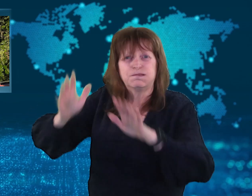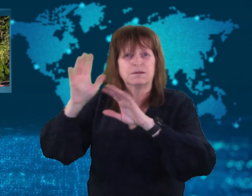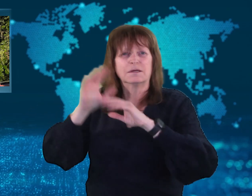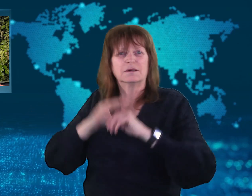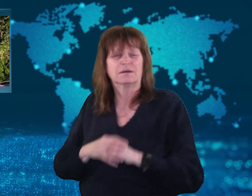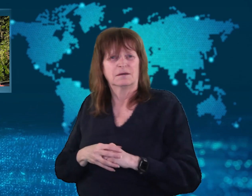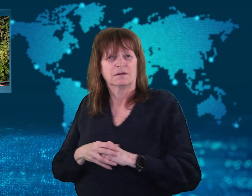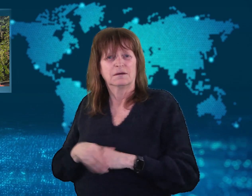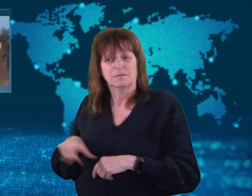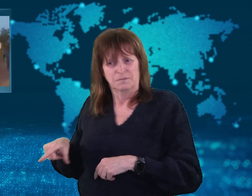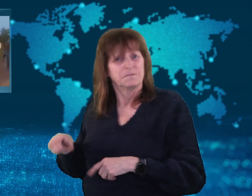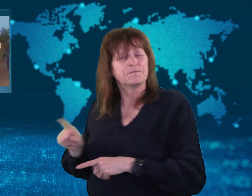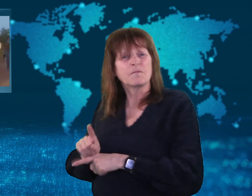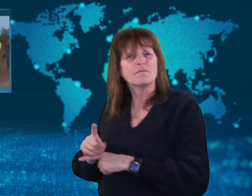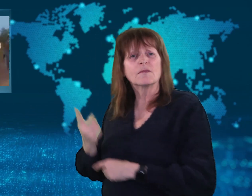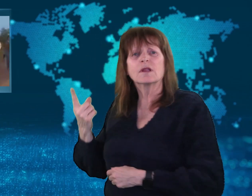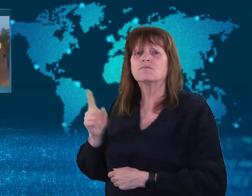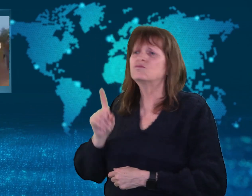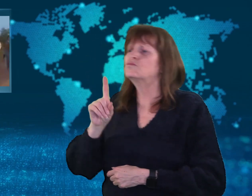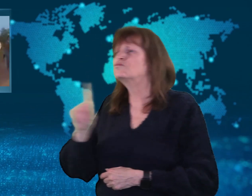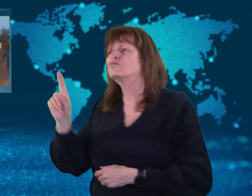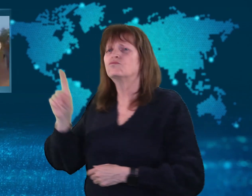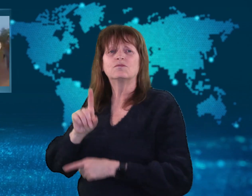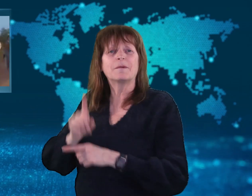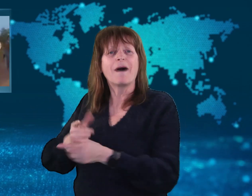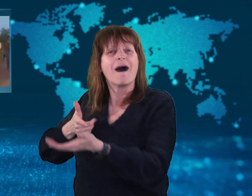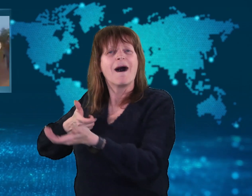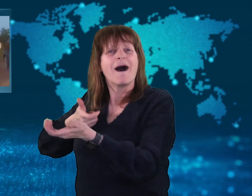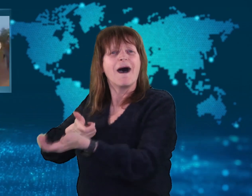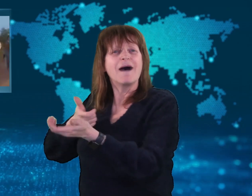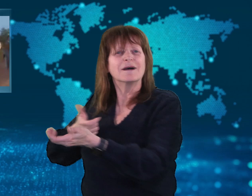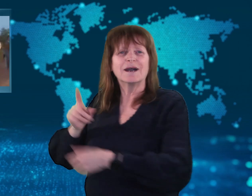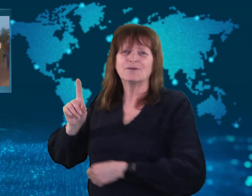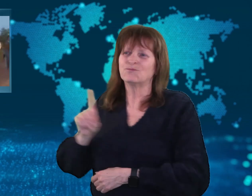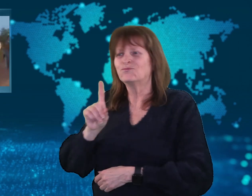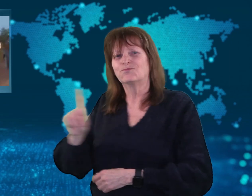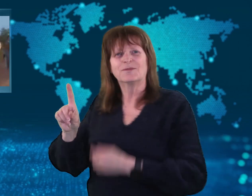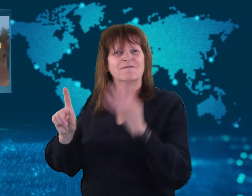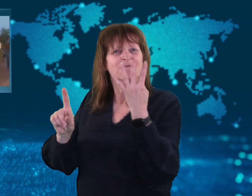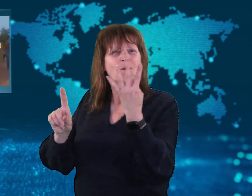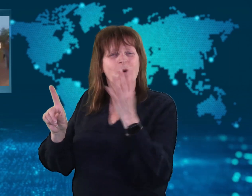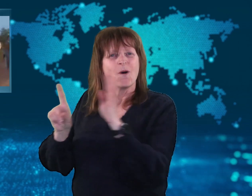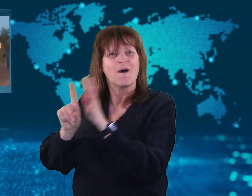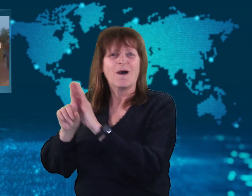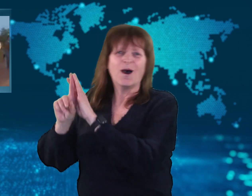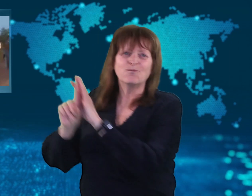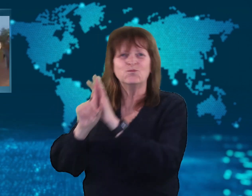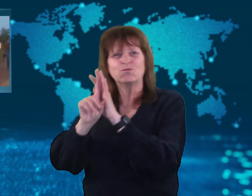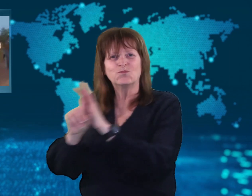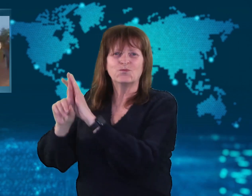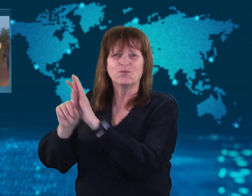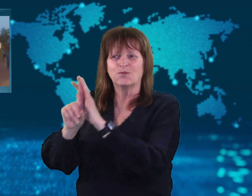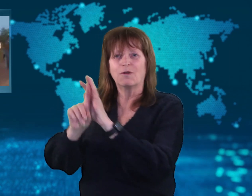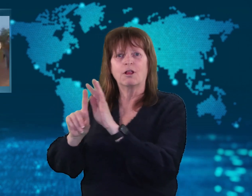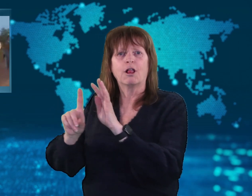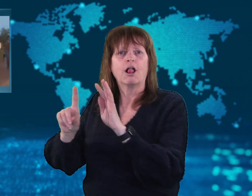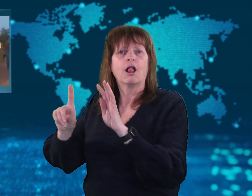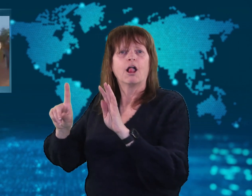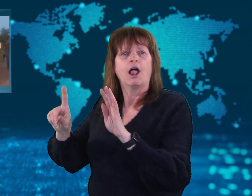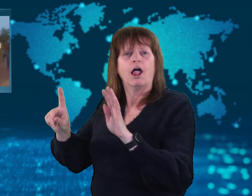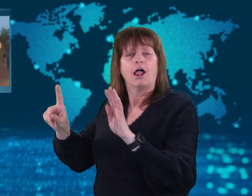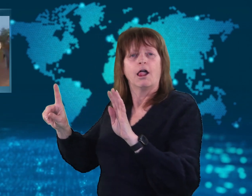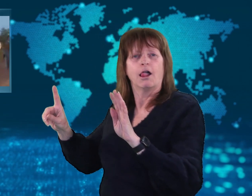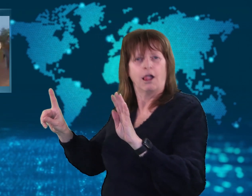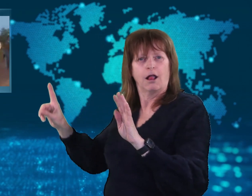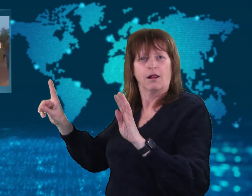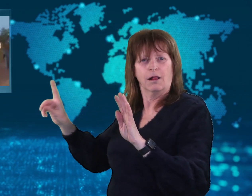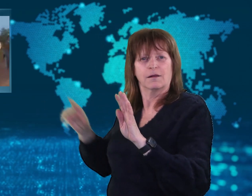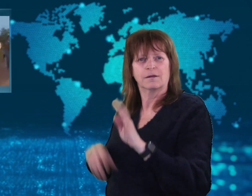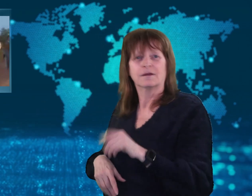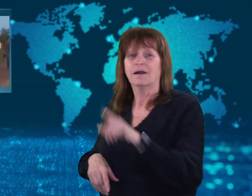Acosta was on a hunting trip with four others when he was separated from his friends.